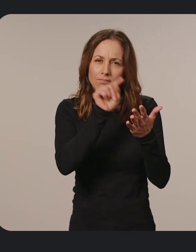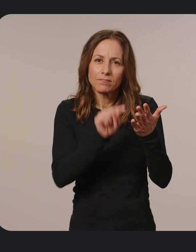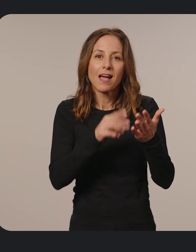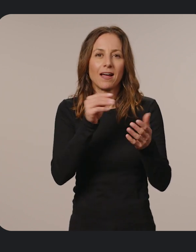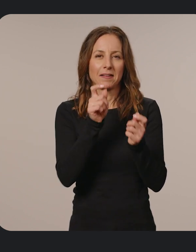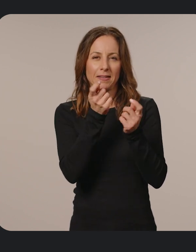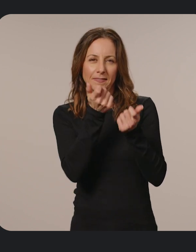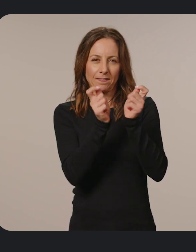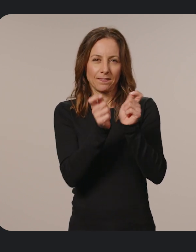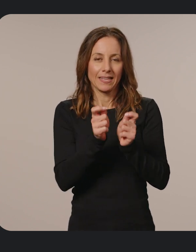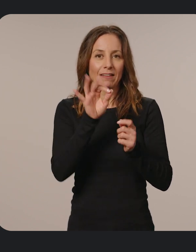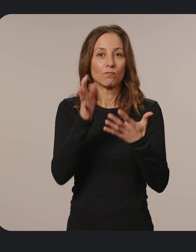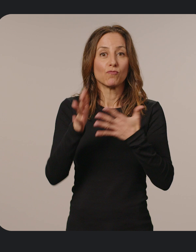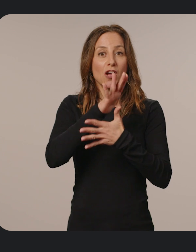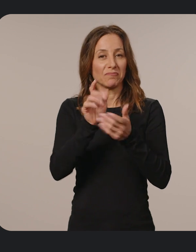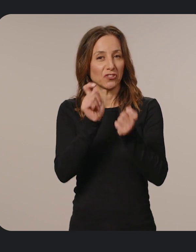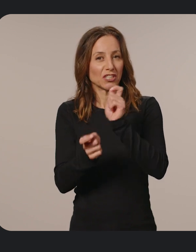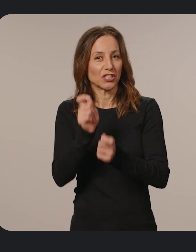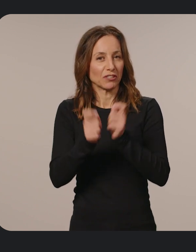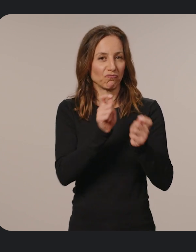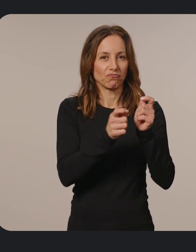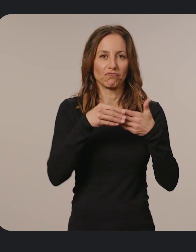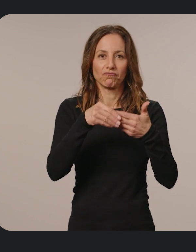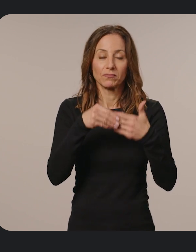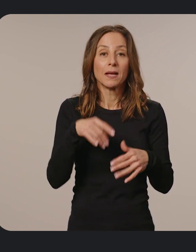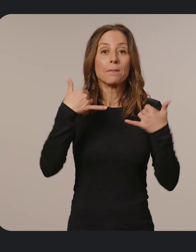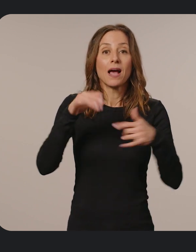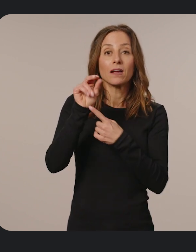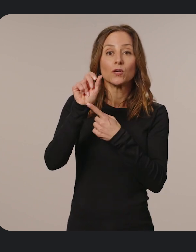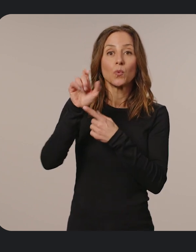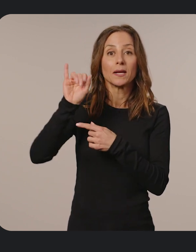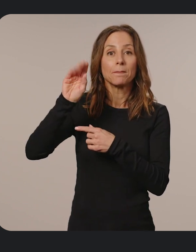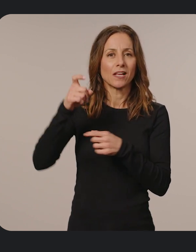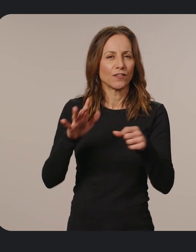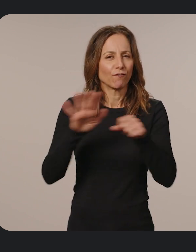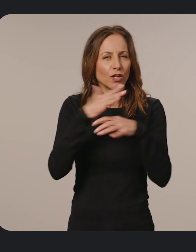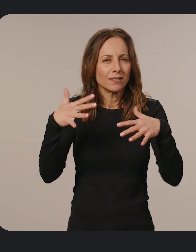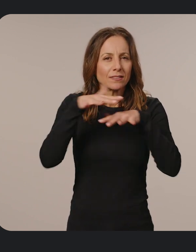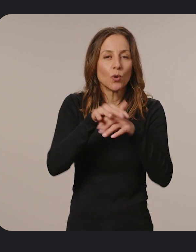and edit those selections if your priorities change. Play Console Inbox is fully integrated